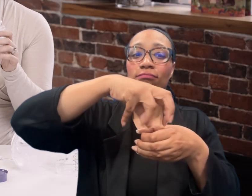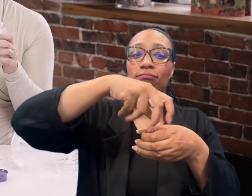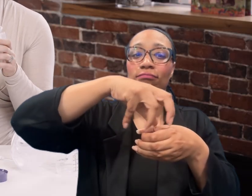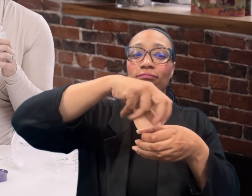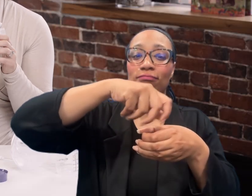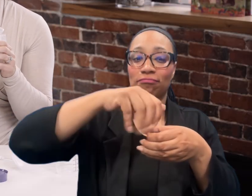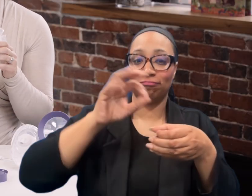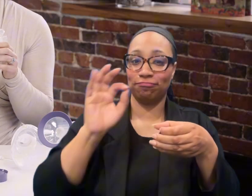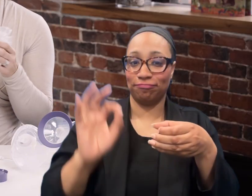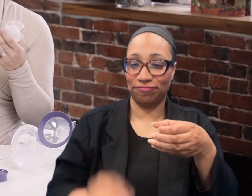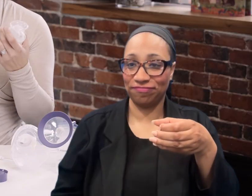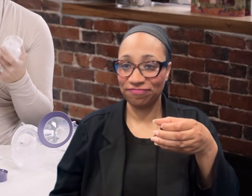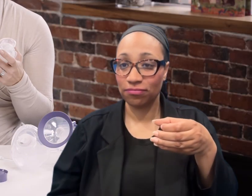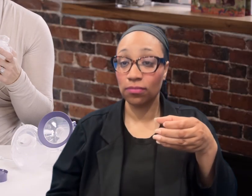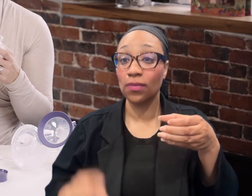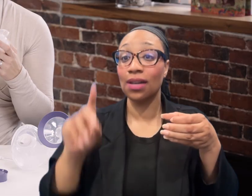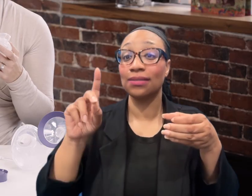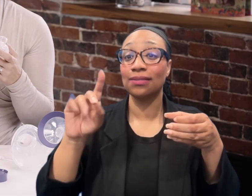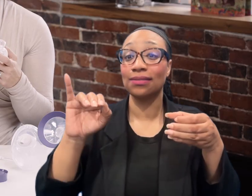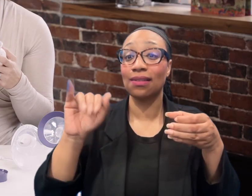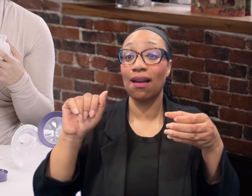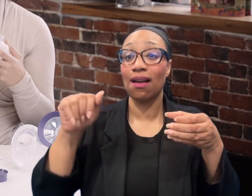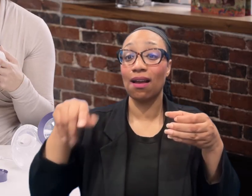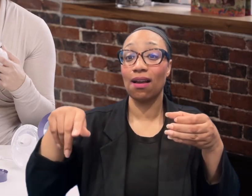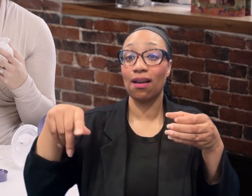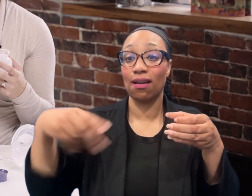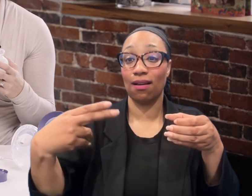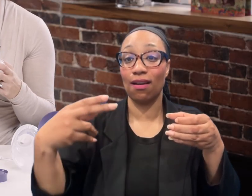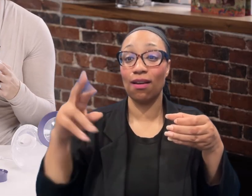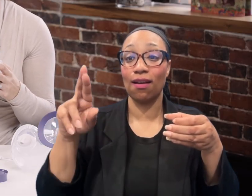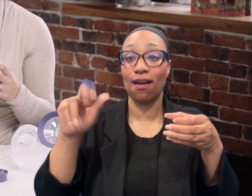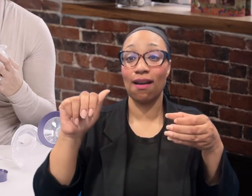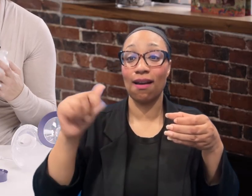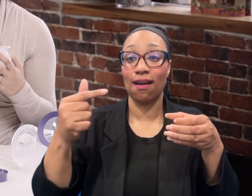where we have our diaphragm. The diaphragm on this pump is what makes it a closed system to keep your